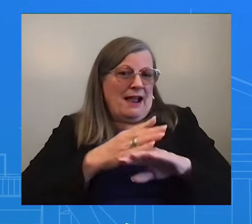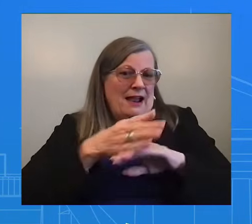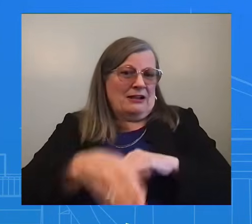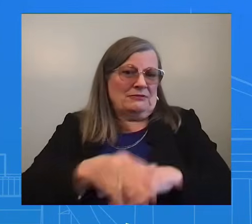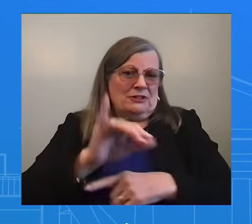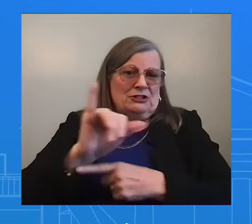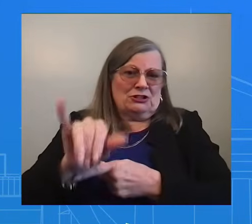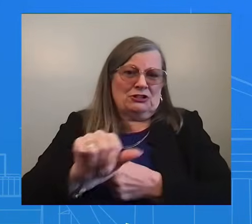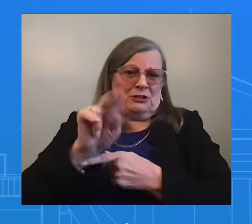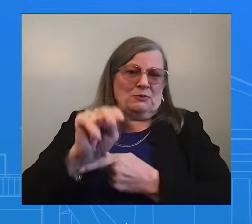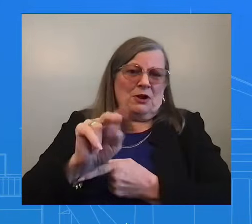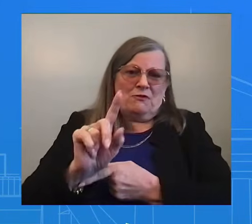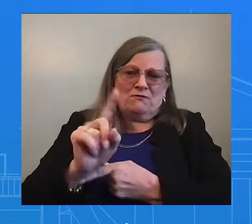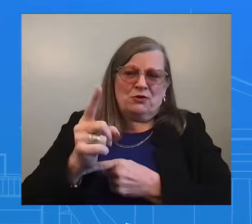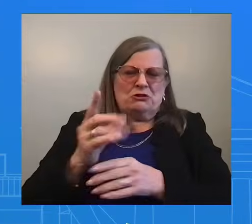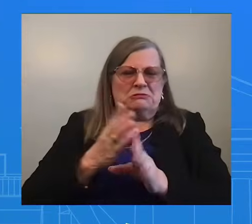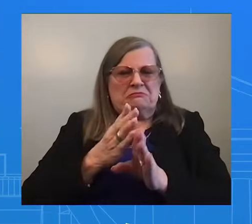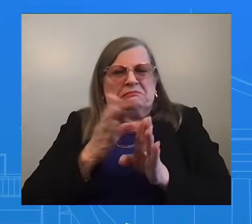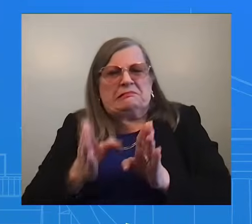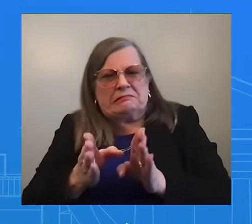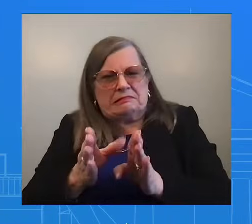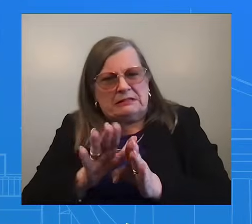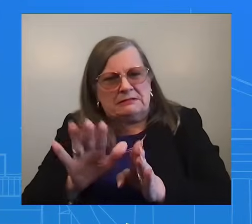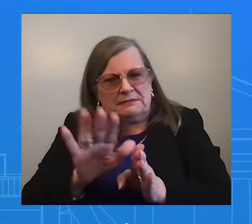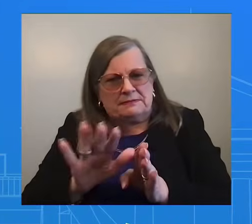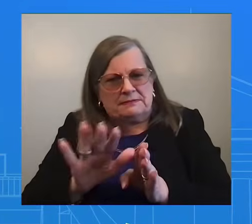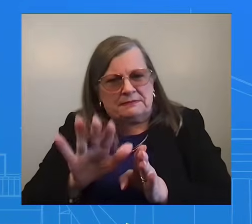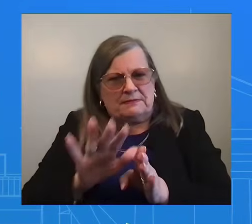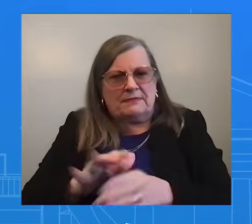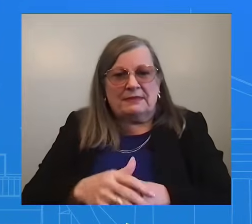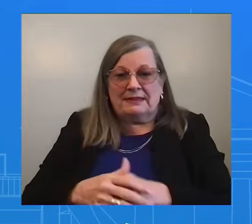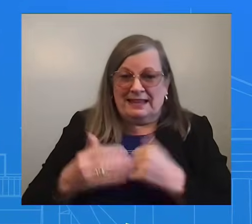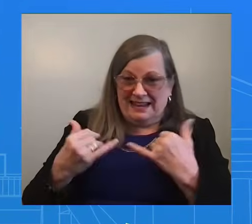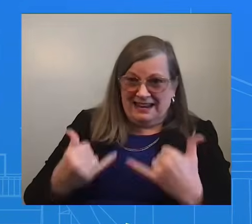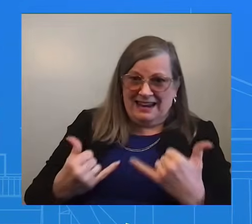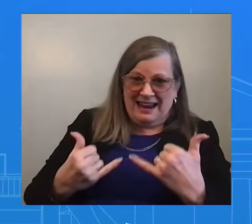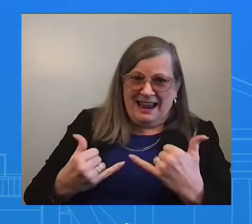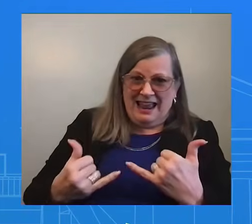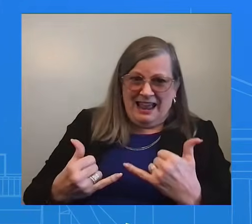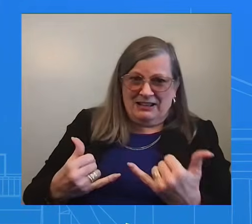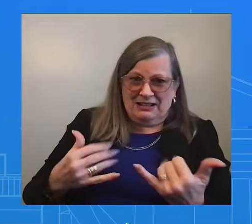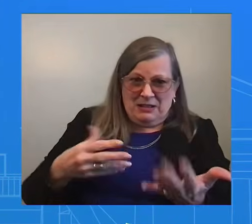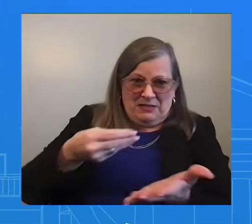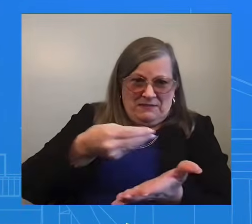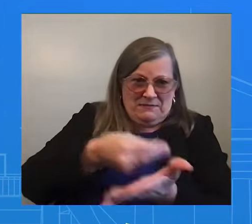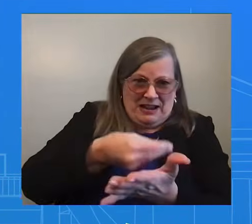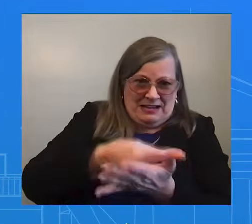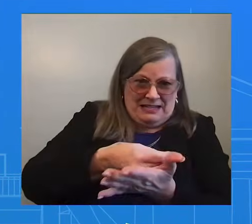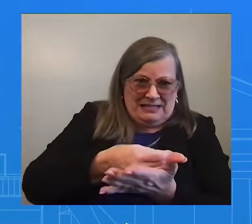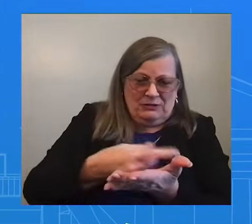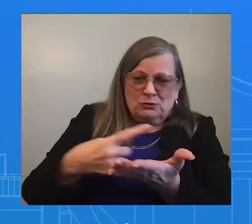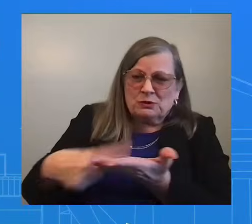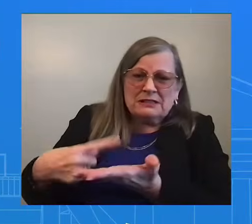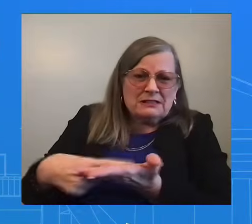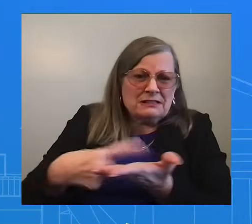they're going to be confronting a perfect storm of funding battles on Capitol Hill: two deadlines, supplemental budget requests --